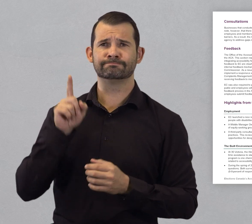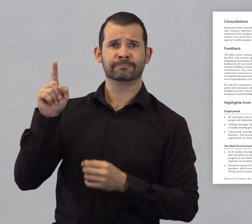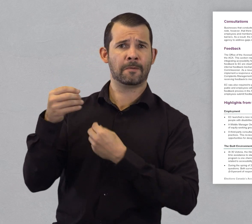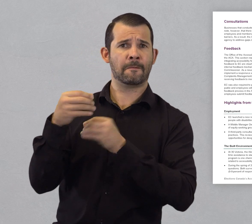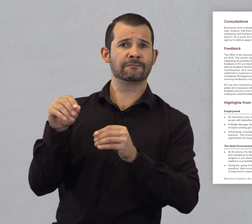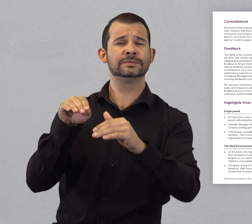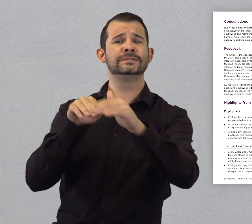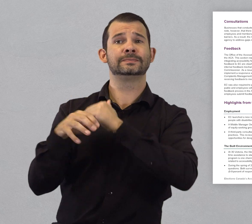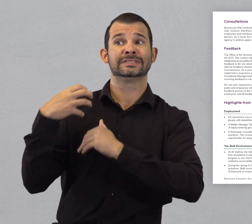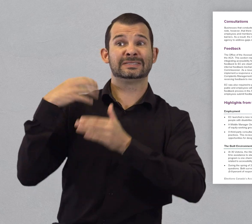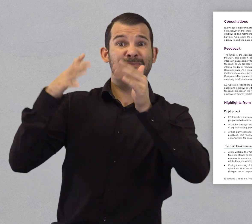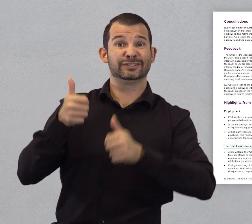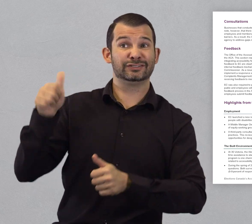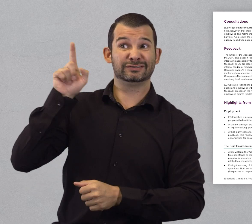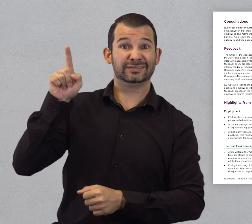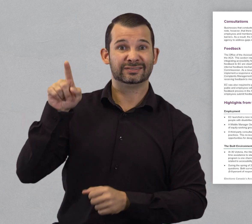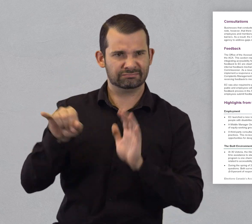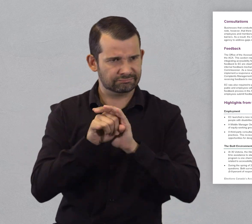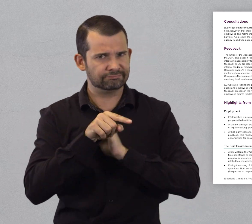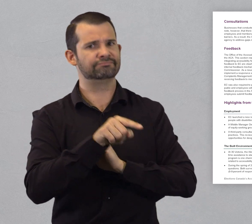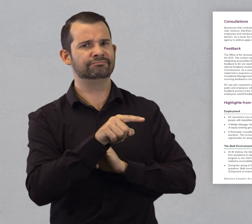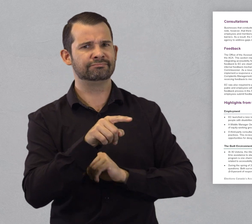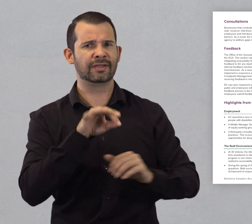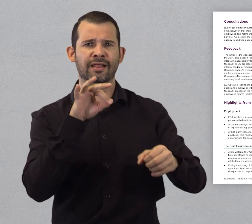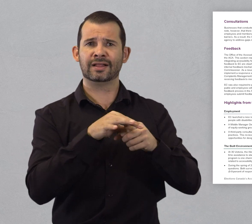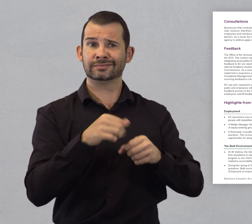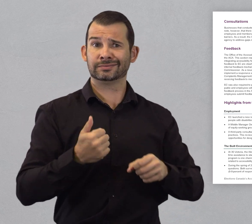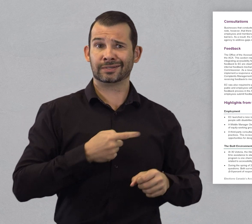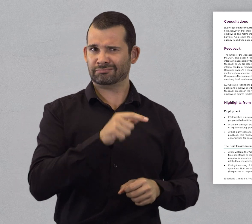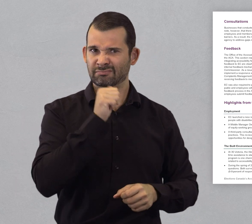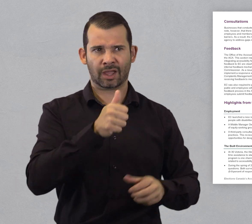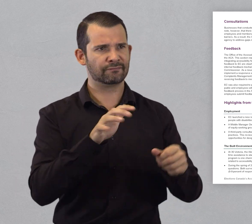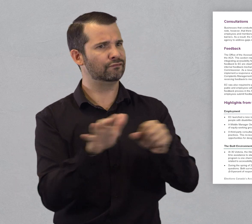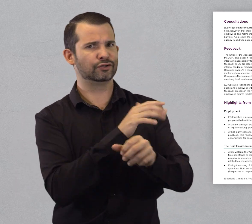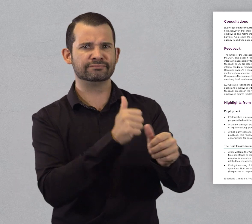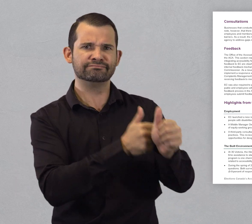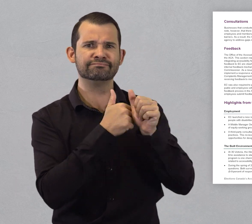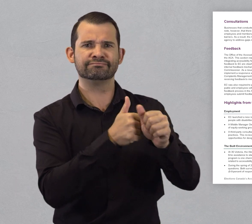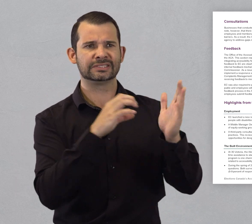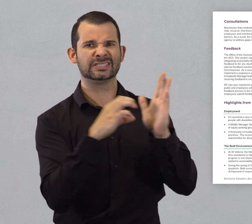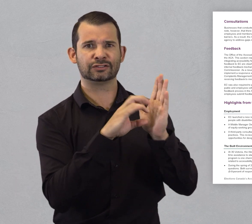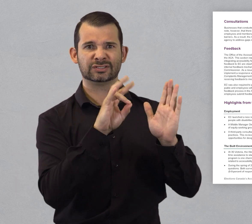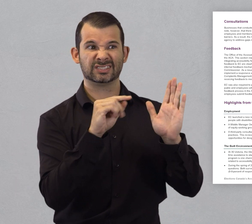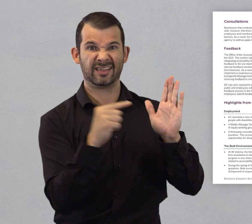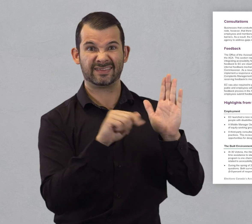the Accessibility Commissioner found that EC was not in full compliance with section 70 of